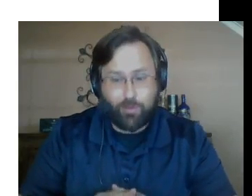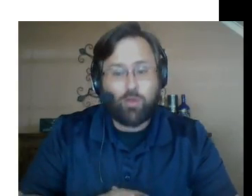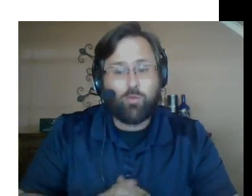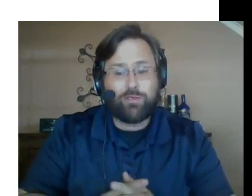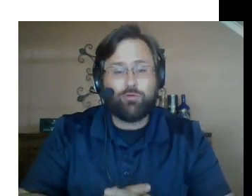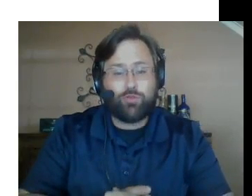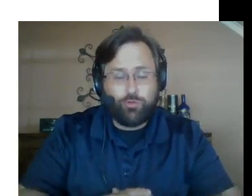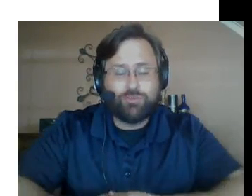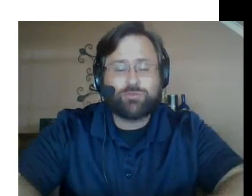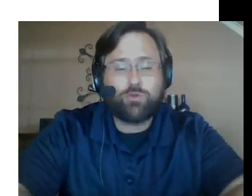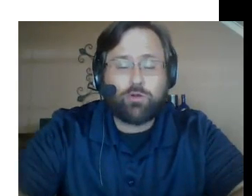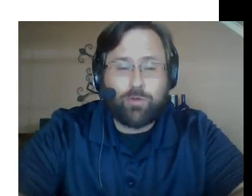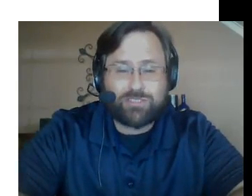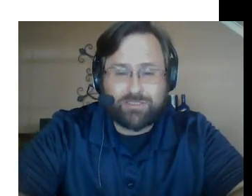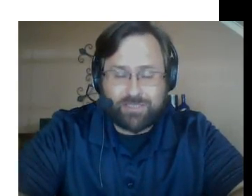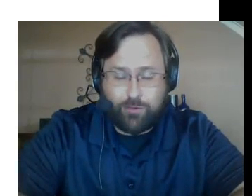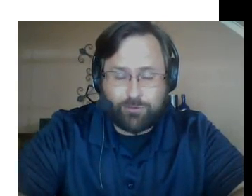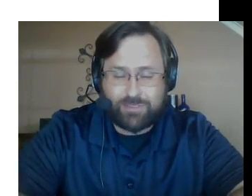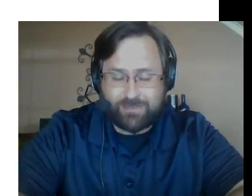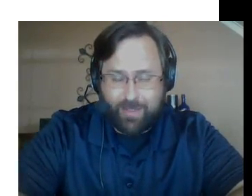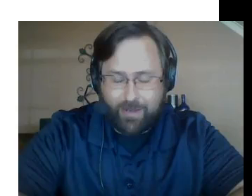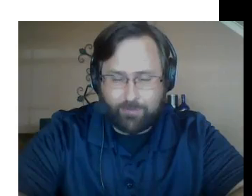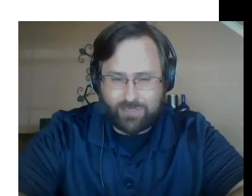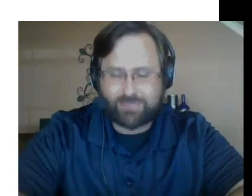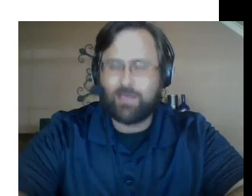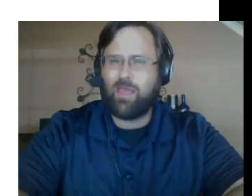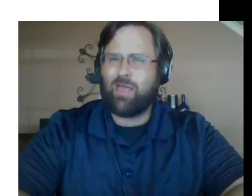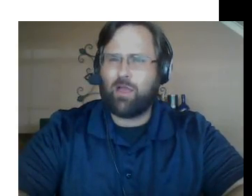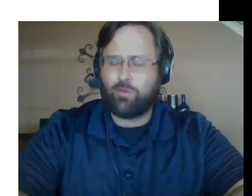when you use rhetorical questions to introduce these embedded objects or